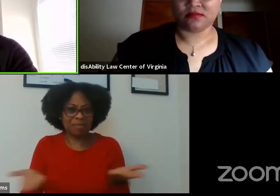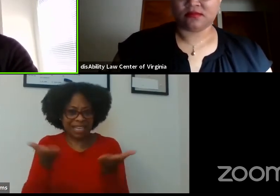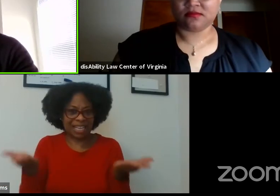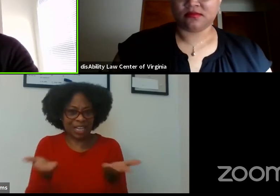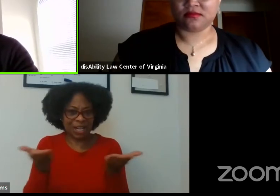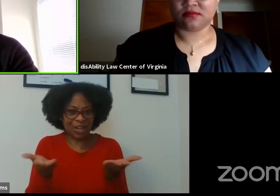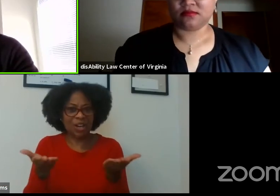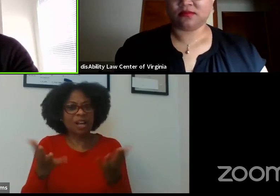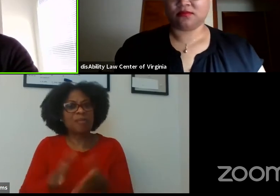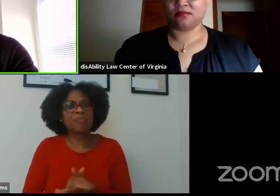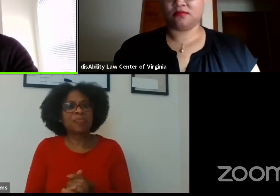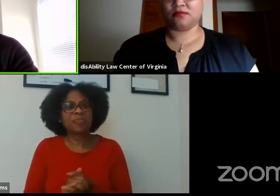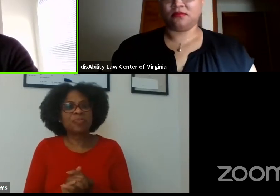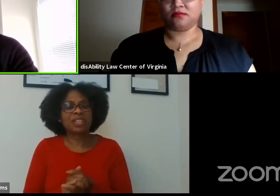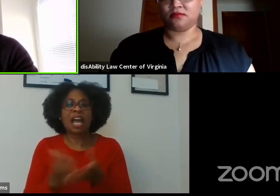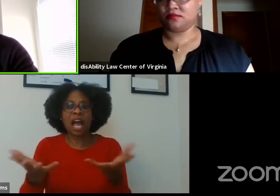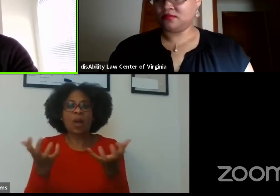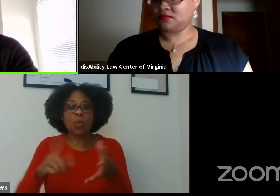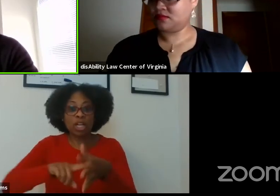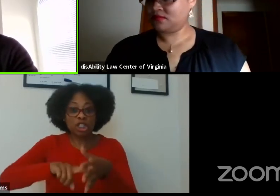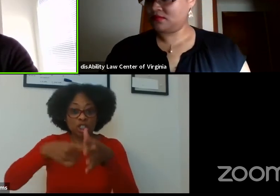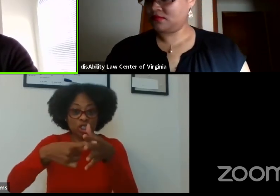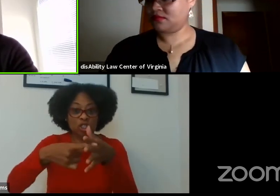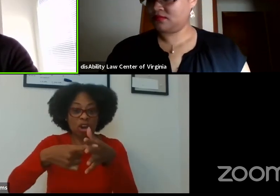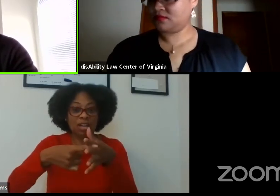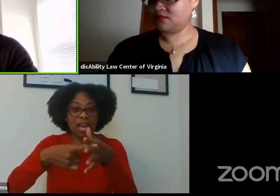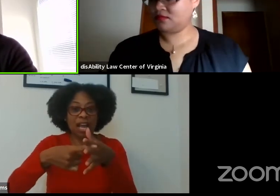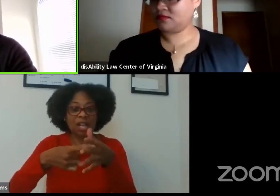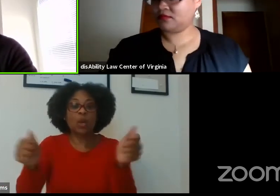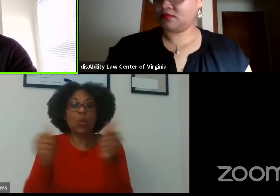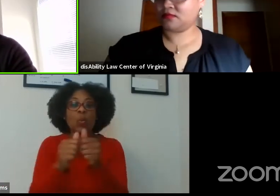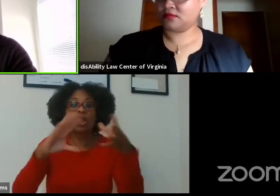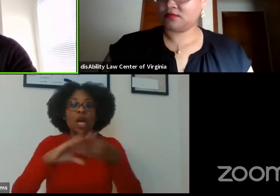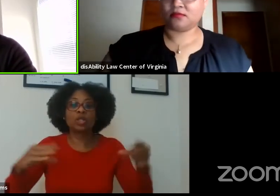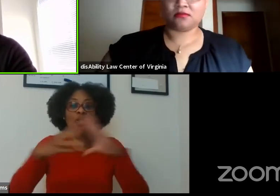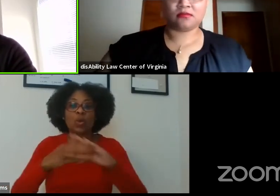I wanted to start out with a story about a